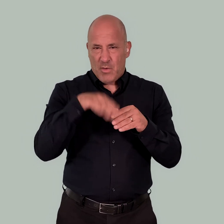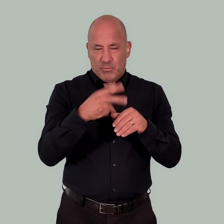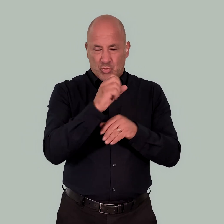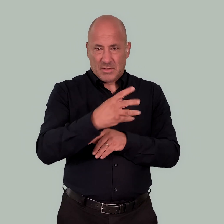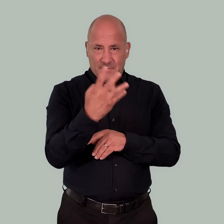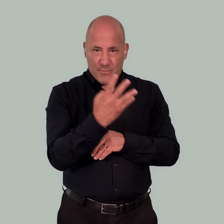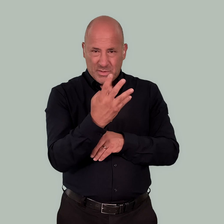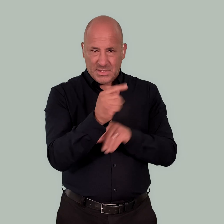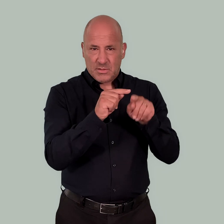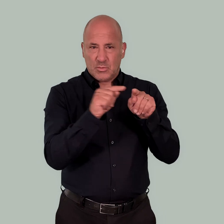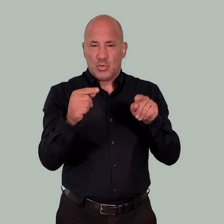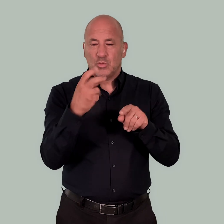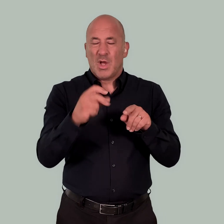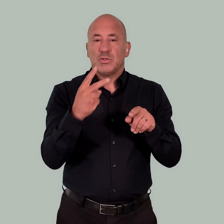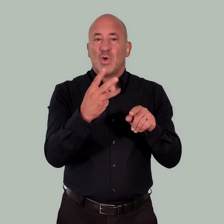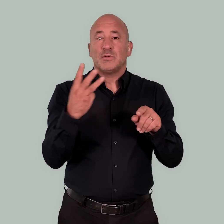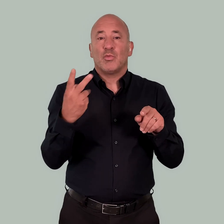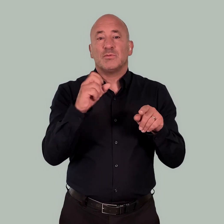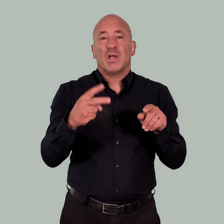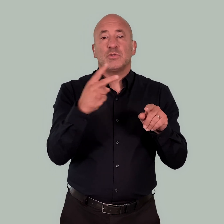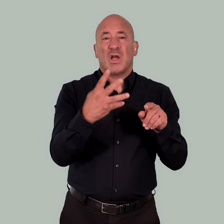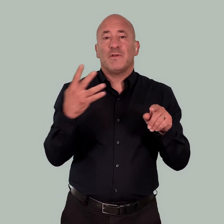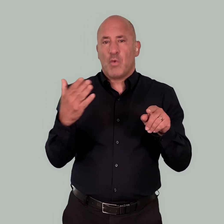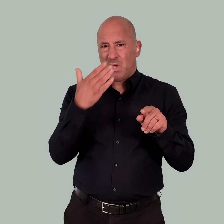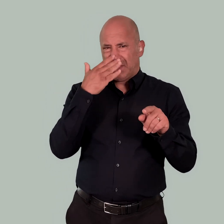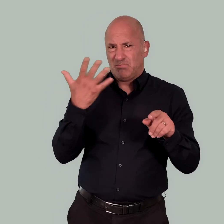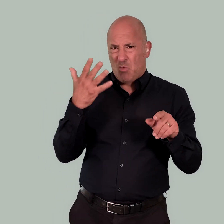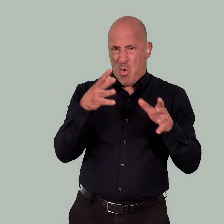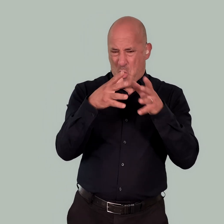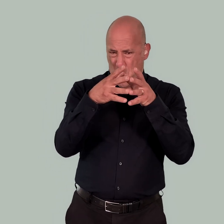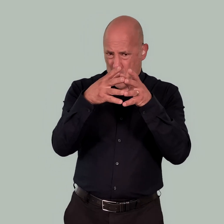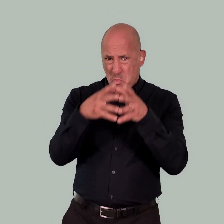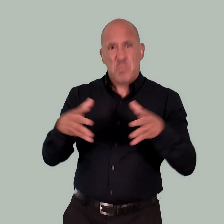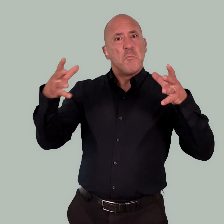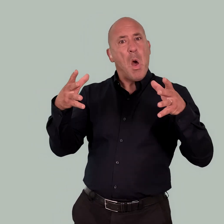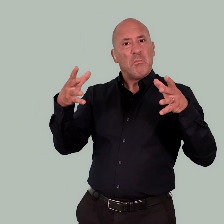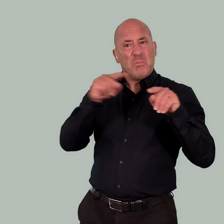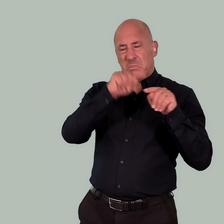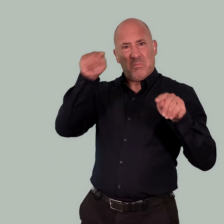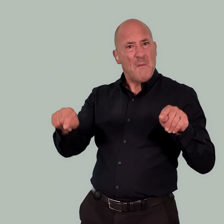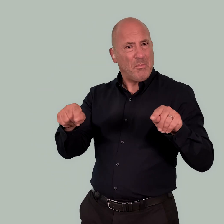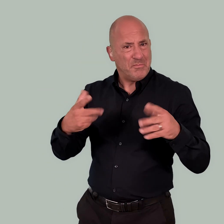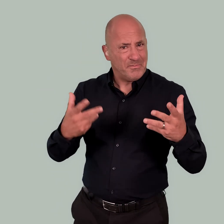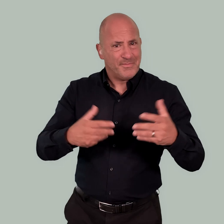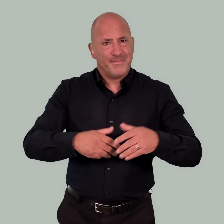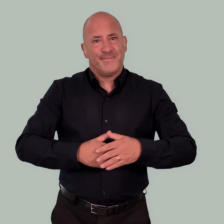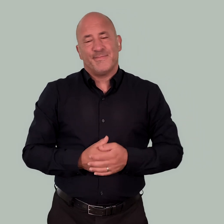between the 2014 and the 2023/24 surveys.